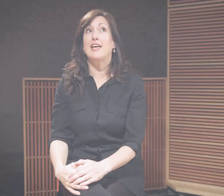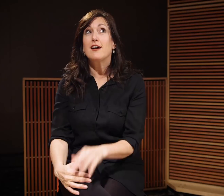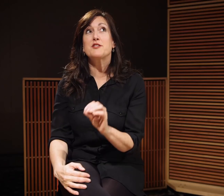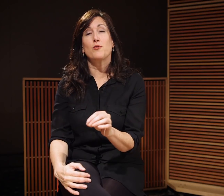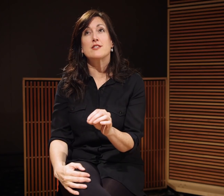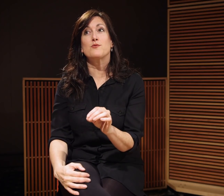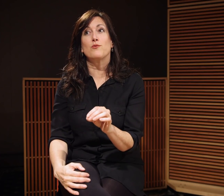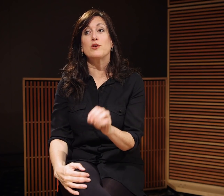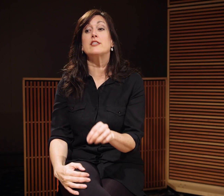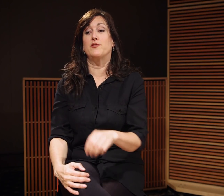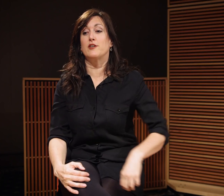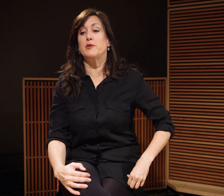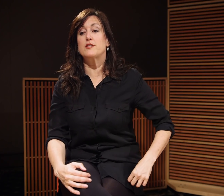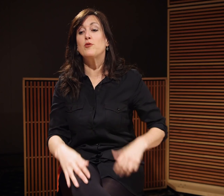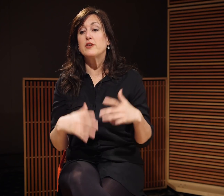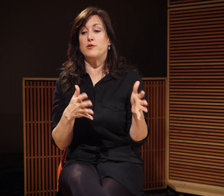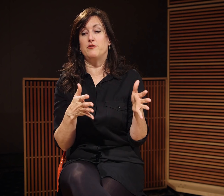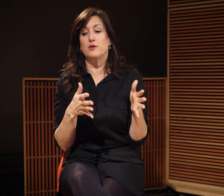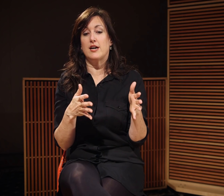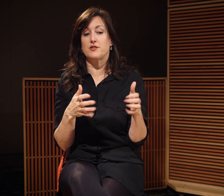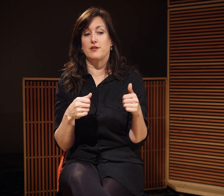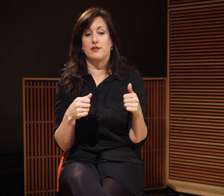That [Prince Tribute] concert was really difficult because normally when you do a concert,